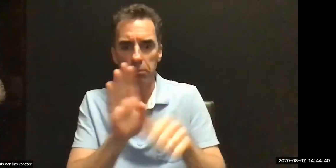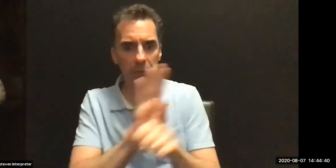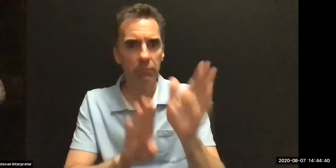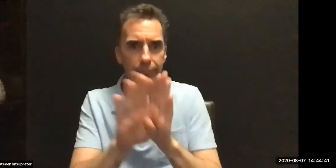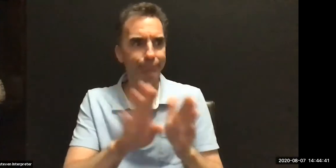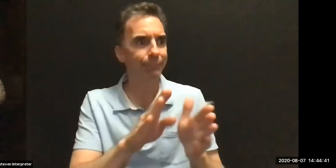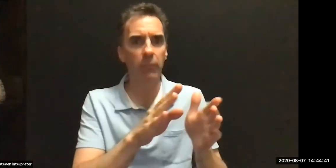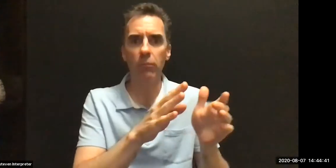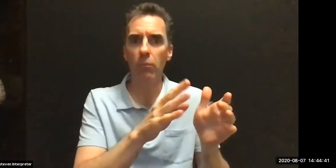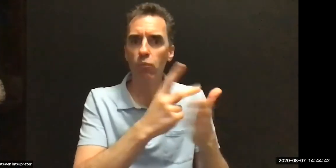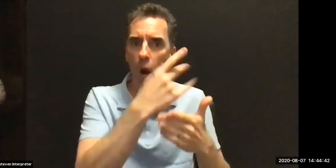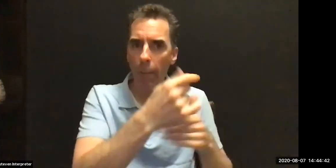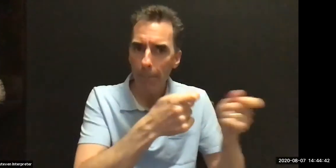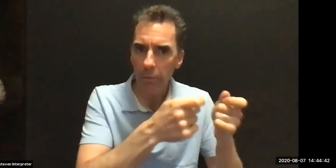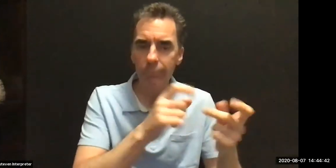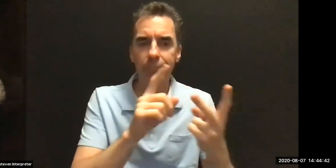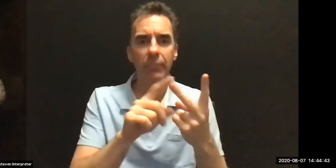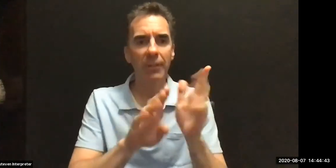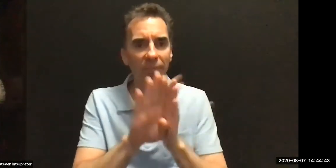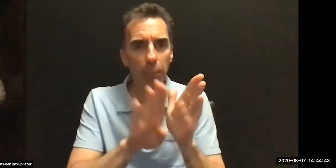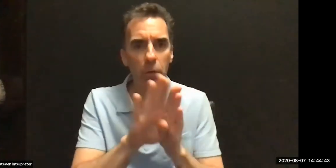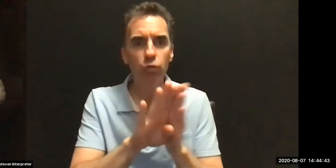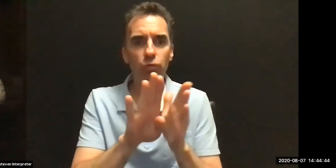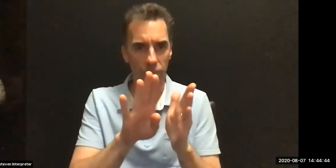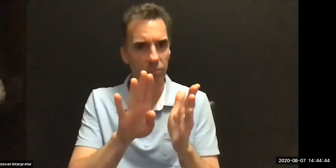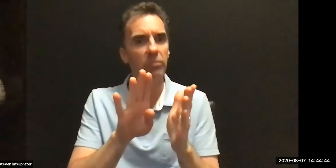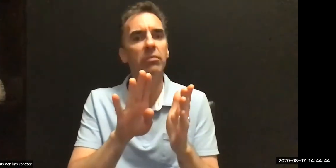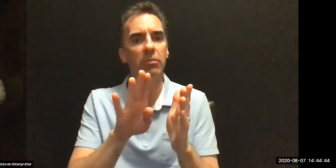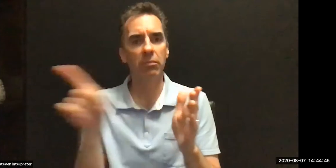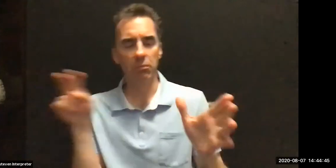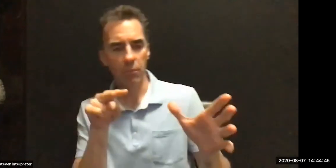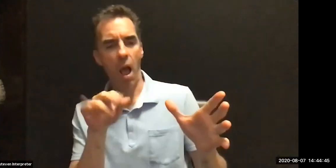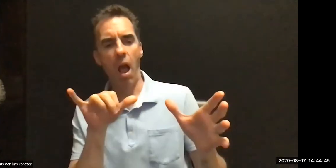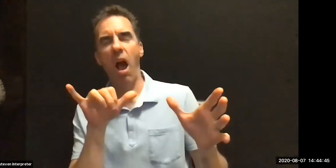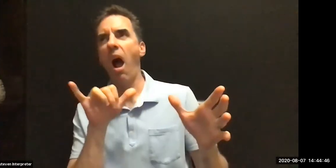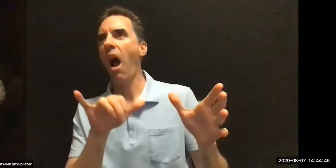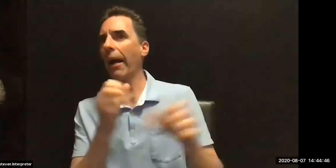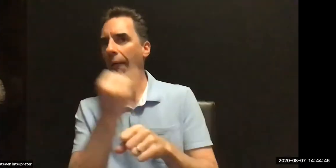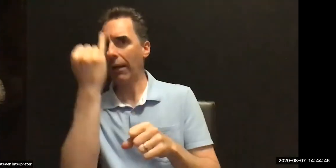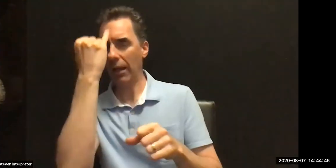Channelle Charest: Managers above the developers and kind of understanding how do I actually come into the workforce and complete a project.